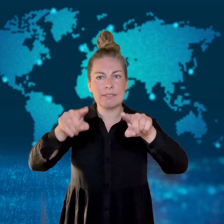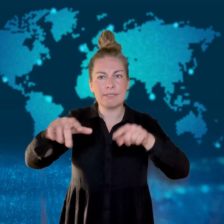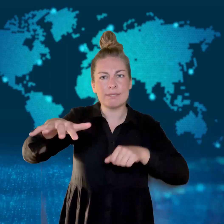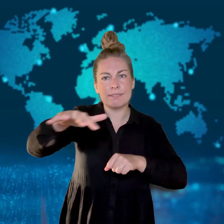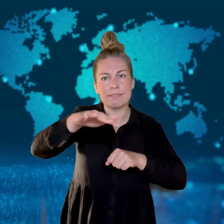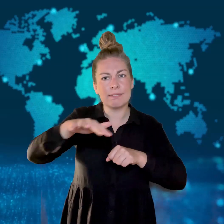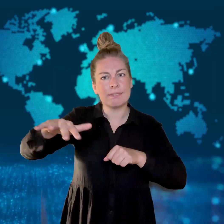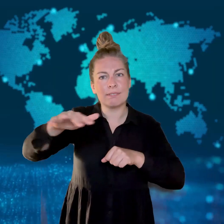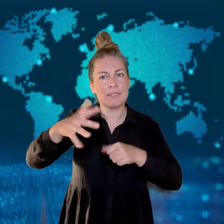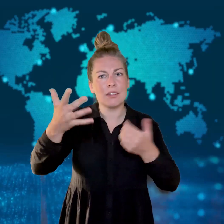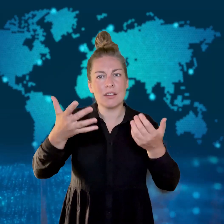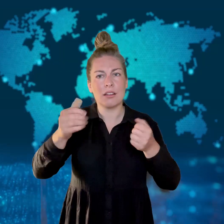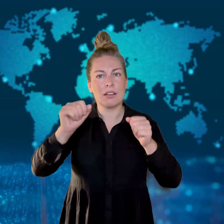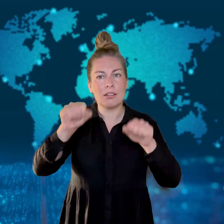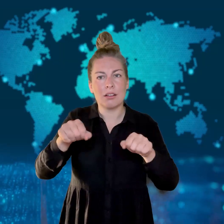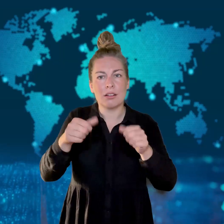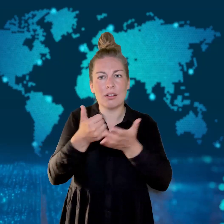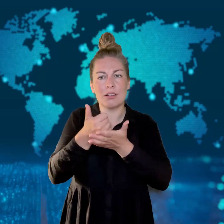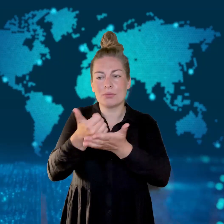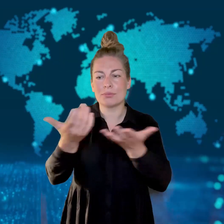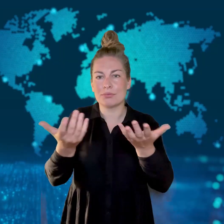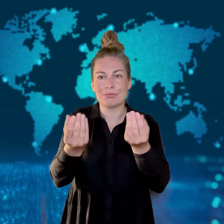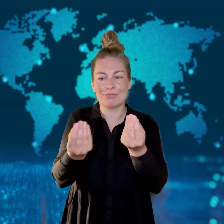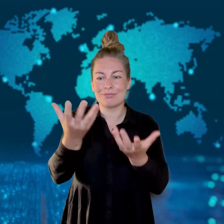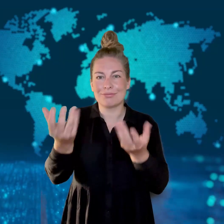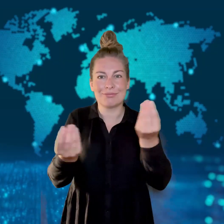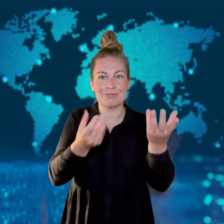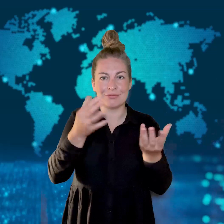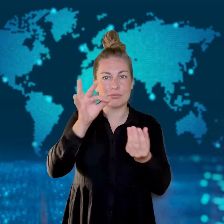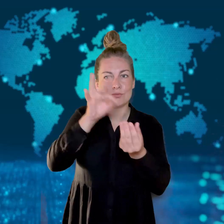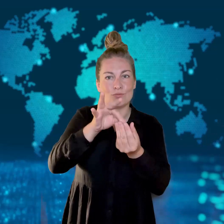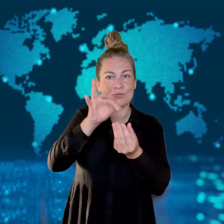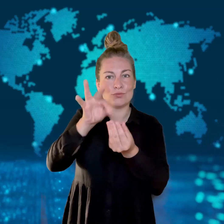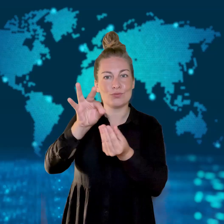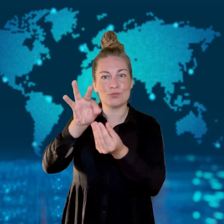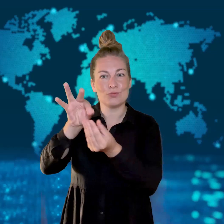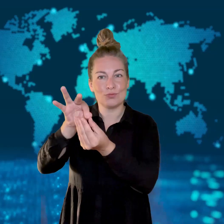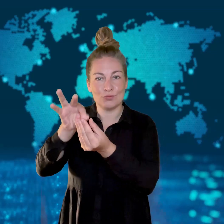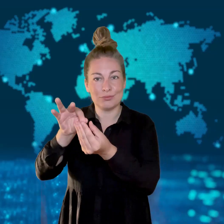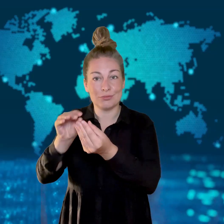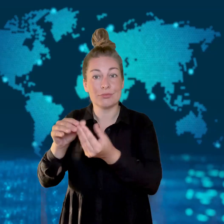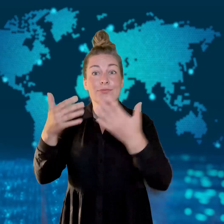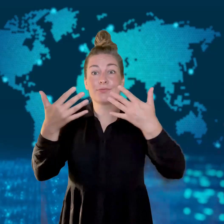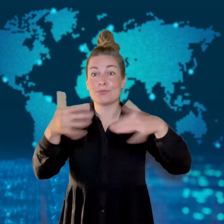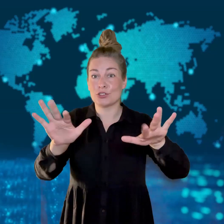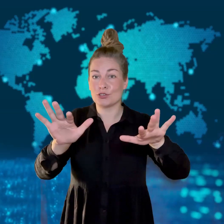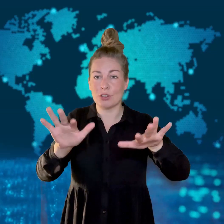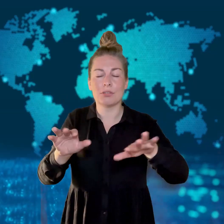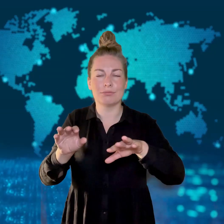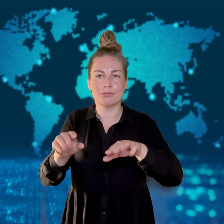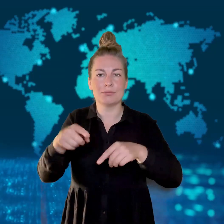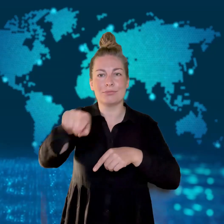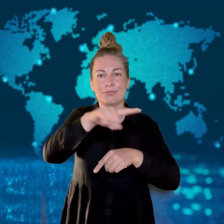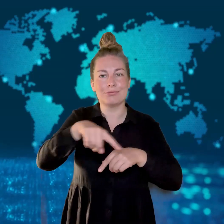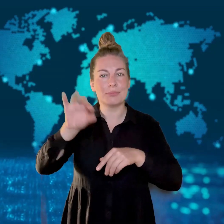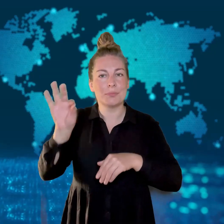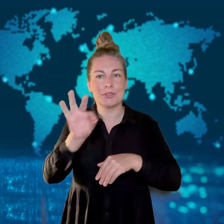The bees are then returned to their home yard where they are kept